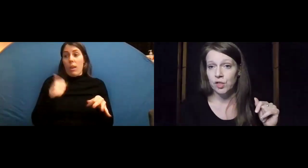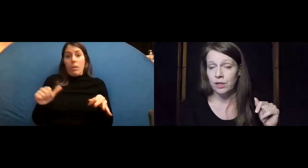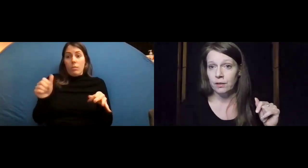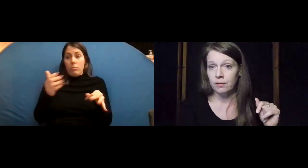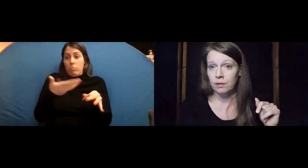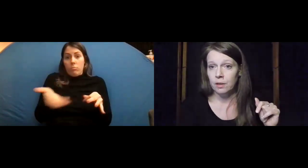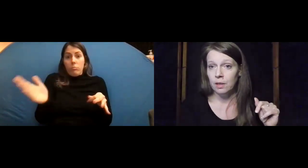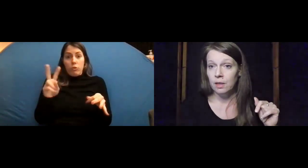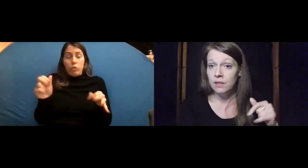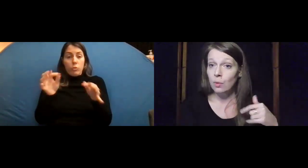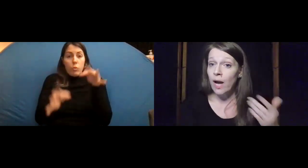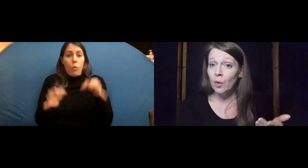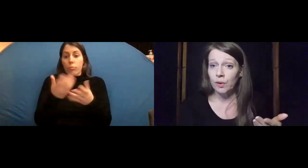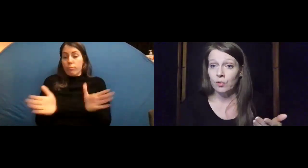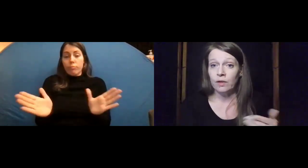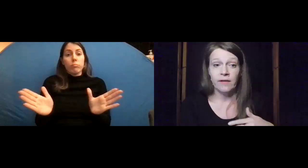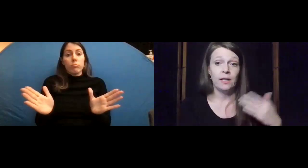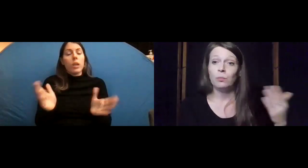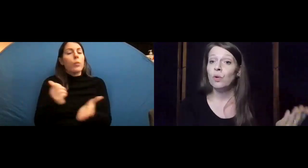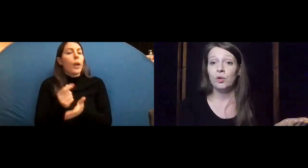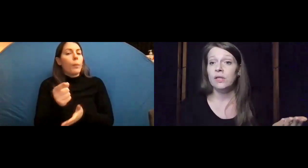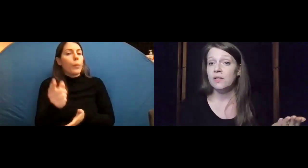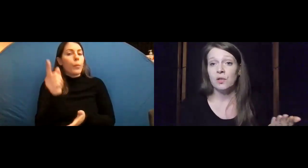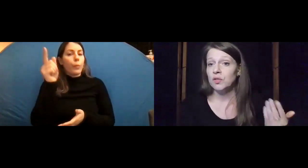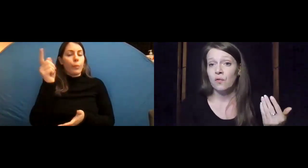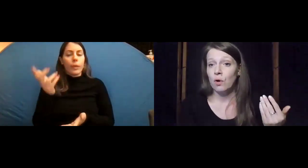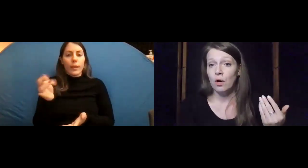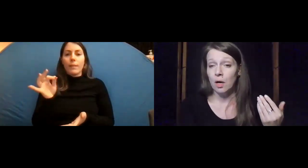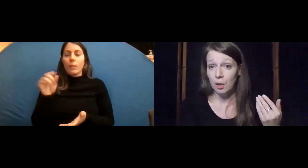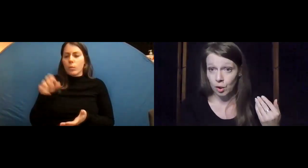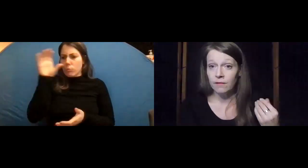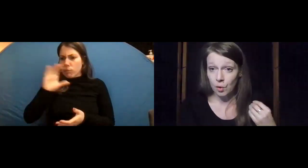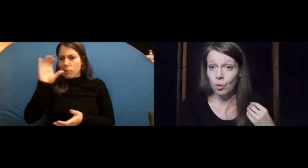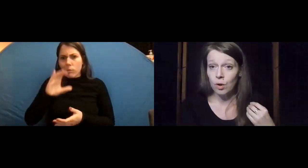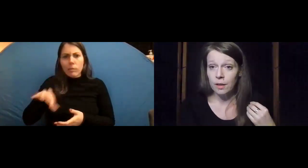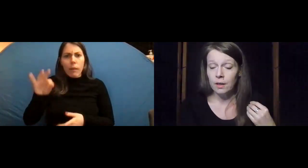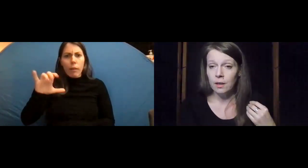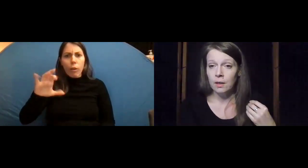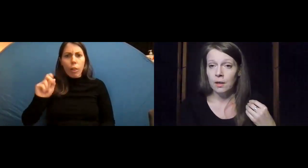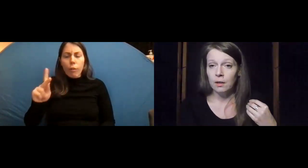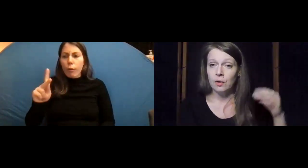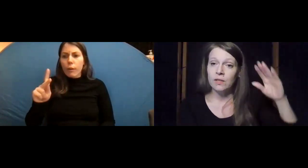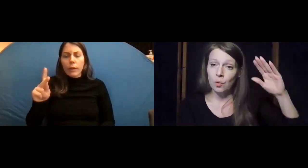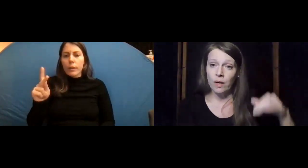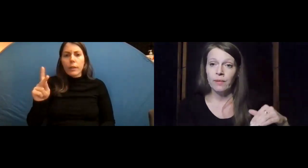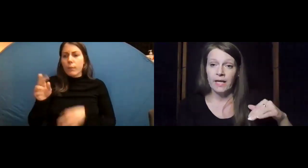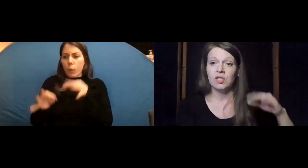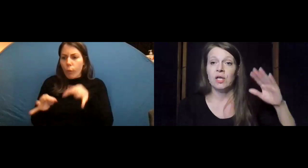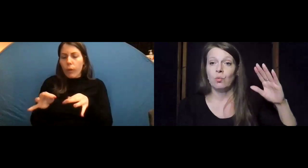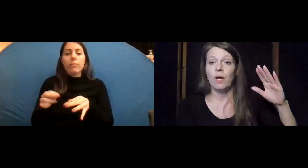"Clerk of the Court," that will take you to a webpage where you can search for any clerk of the court, any clerk for any court